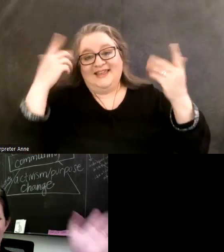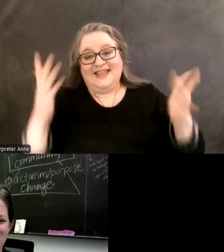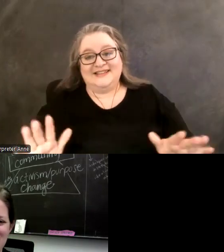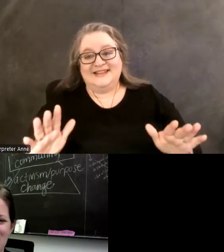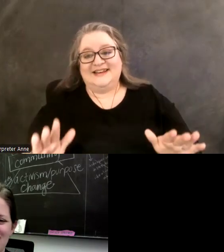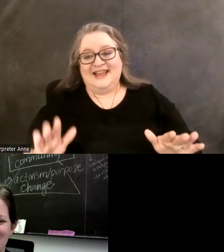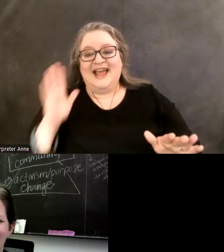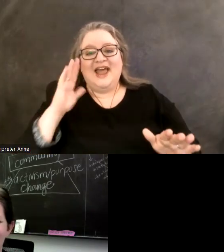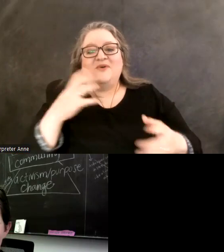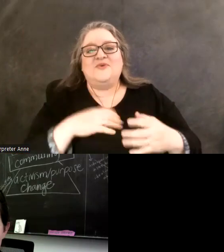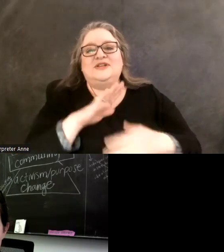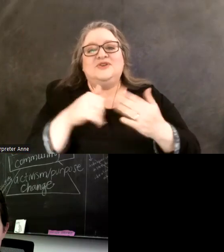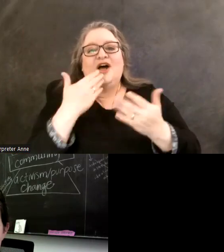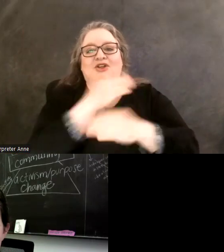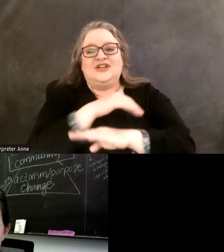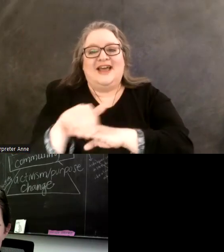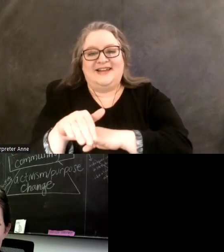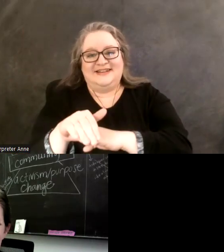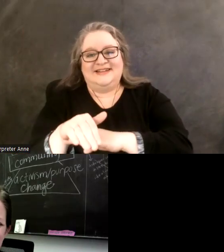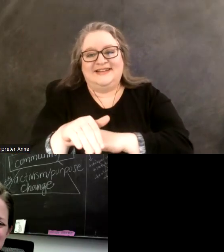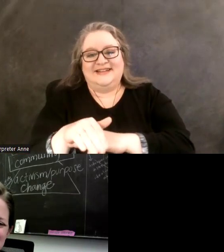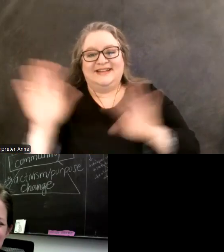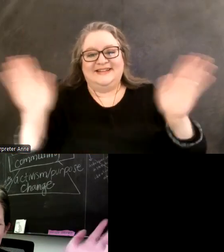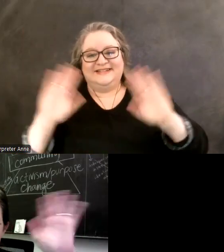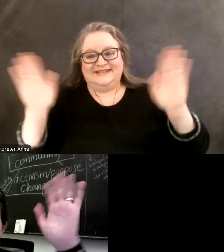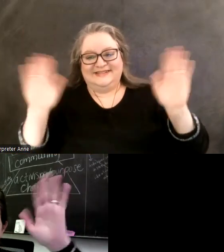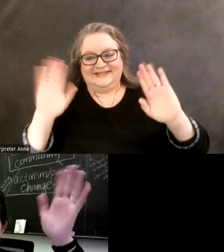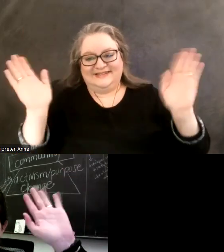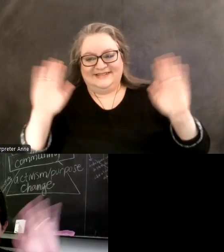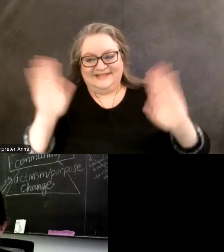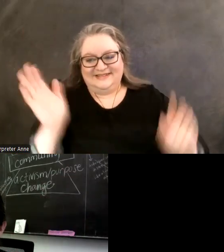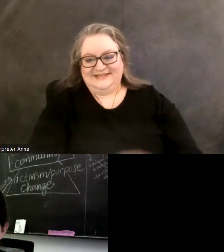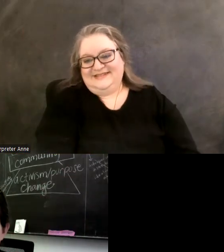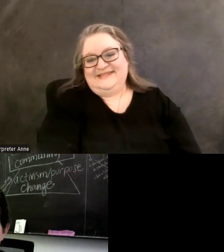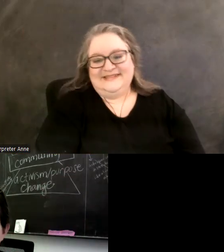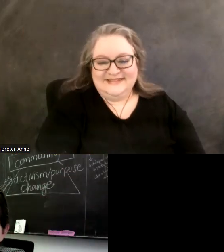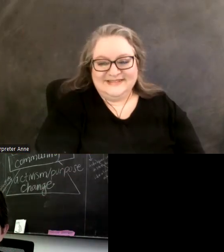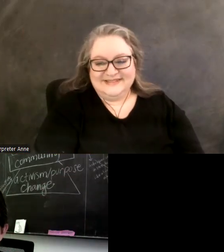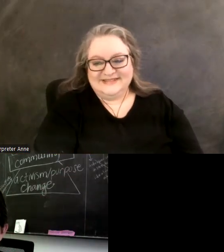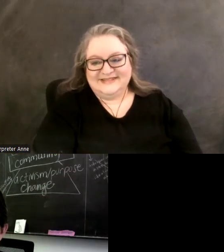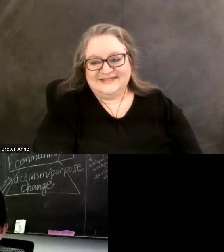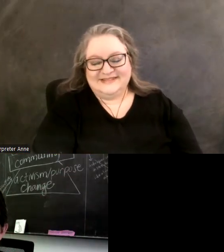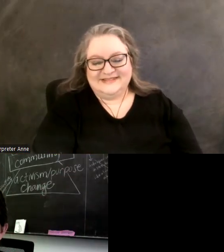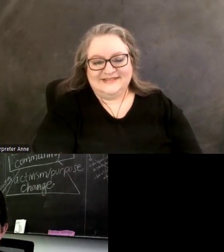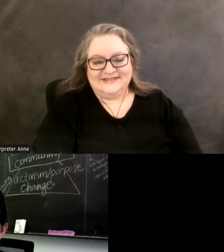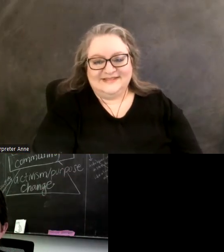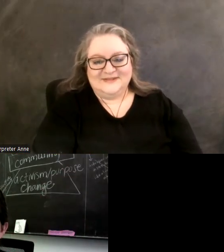will wish you all a good night. [ End of session ]